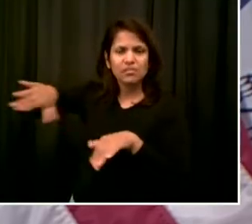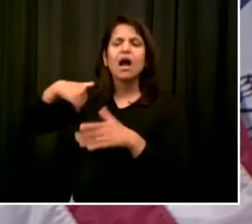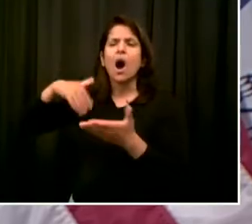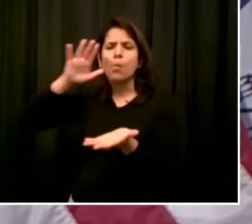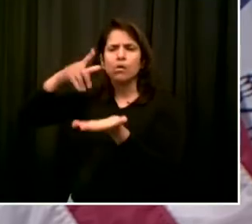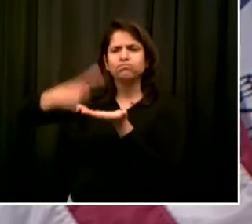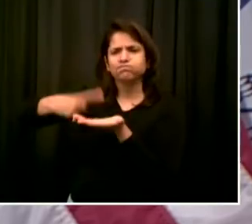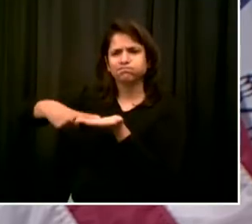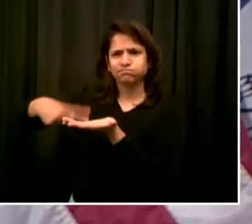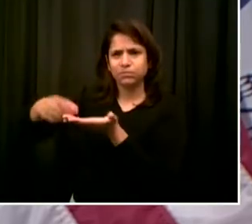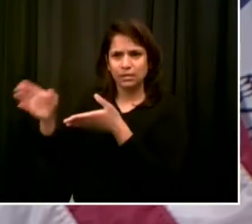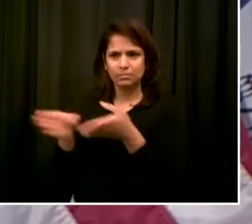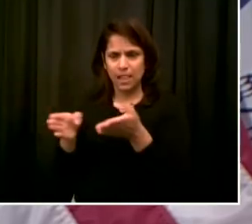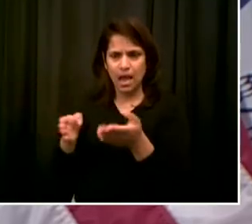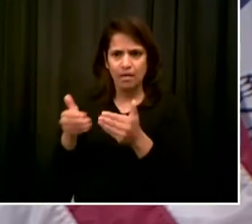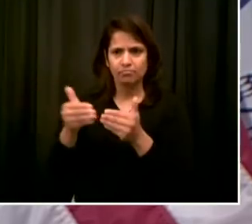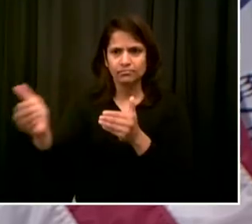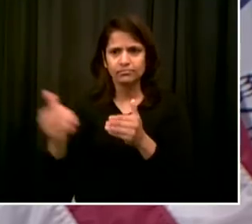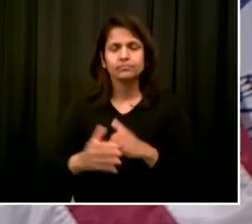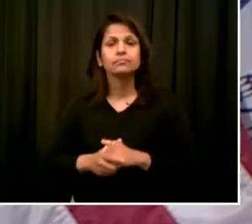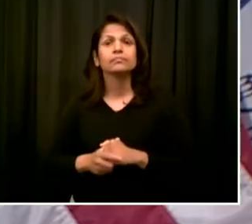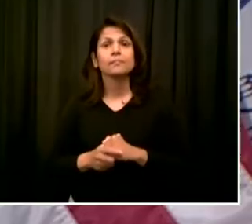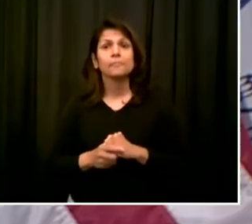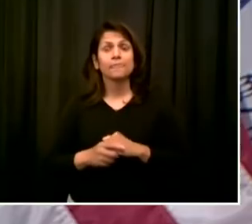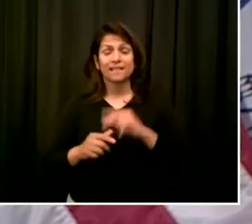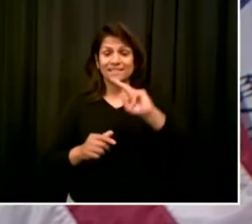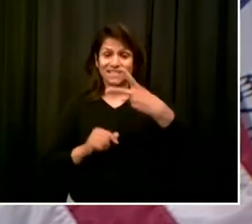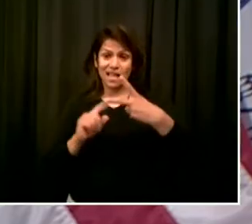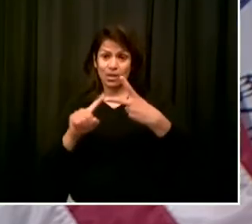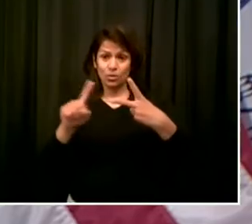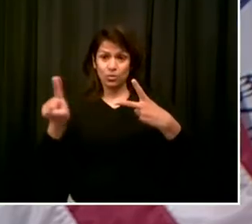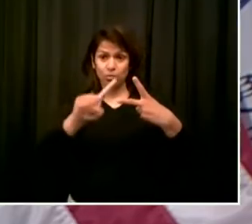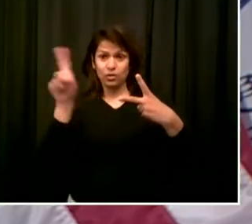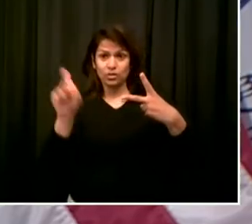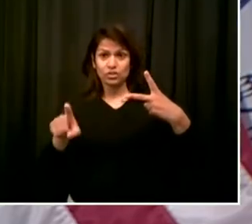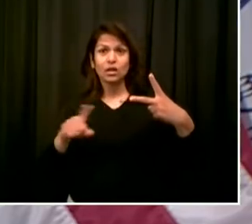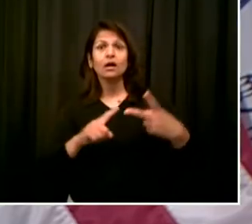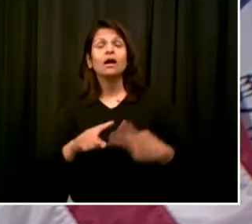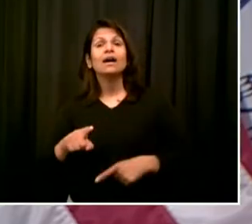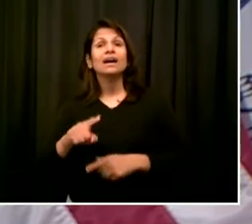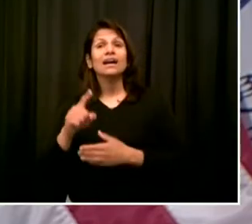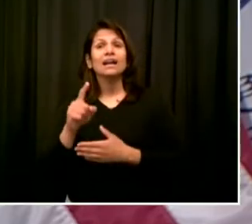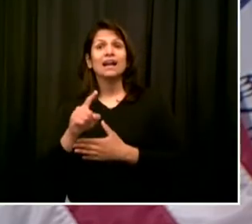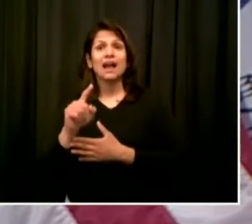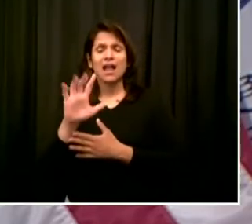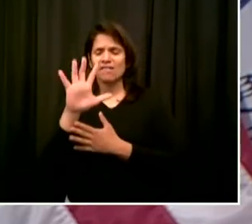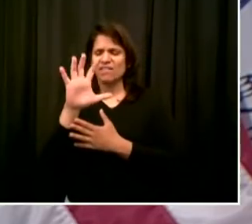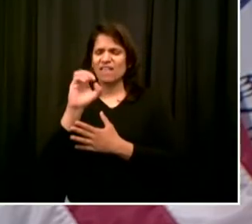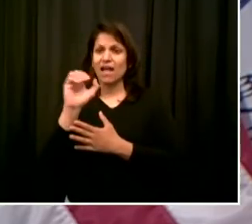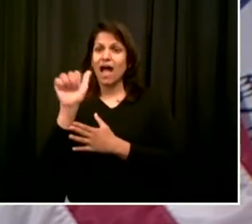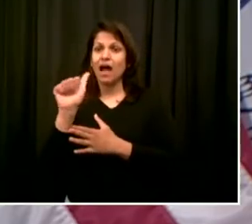COME TO A DECISION IN THE NEXT COUPLE OF DAYS.